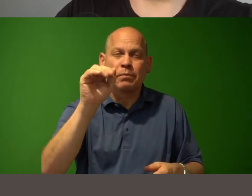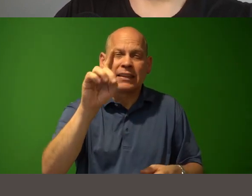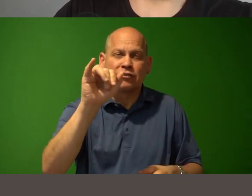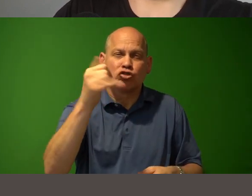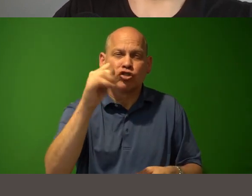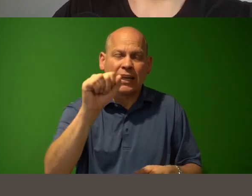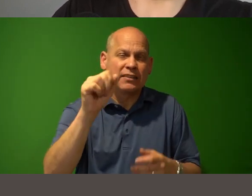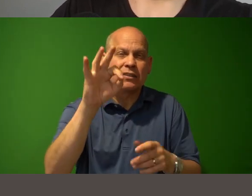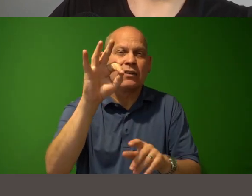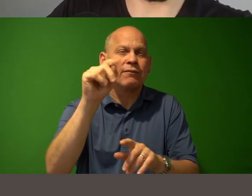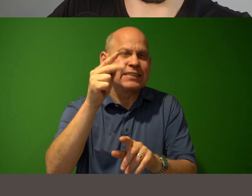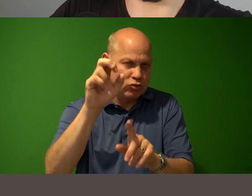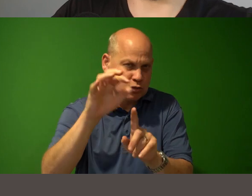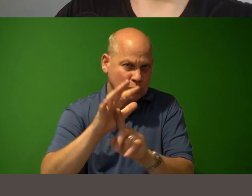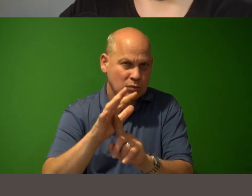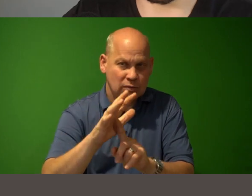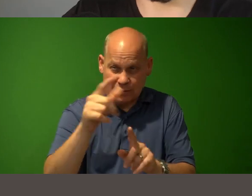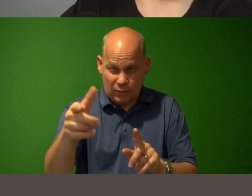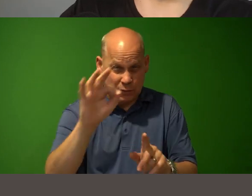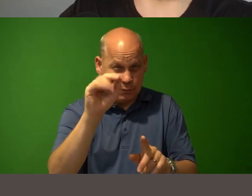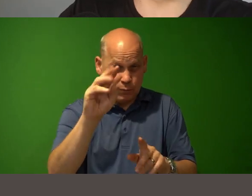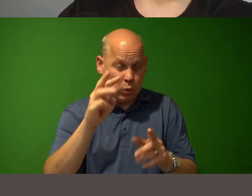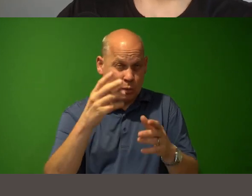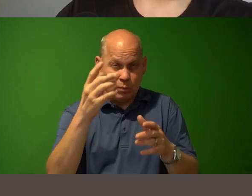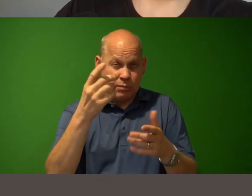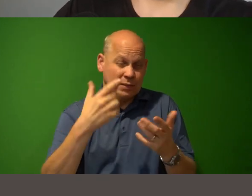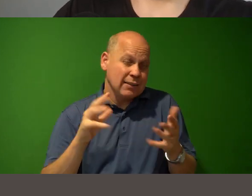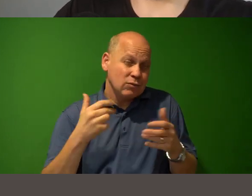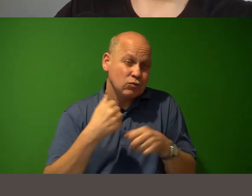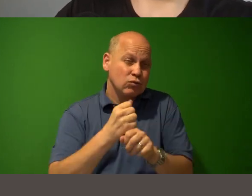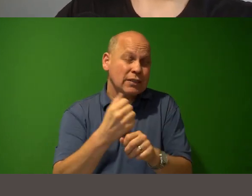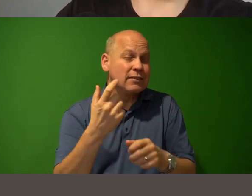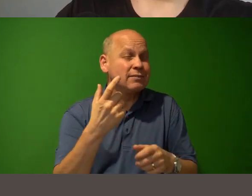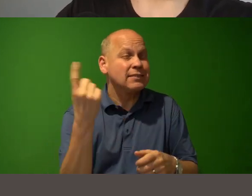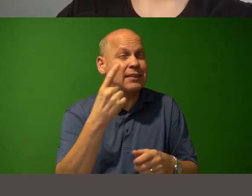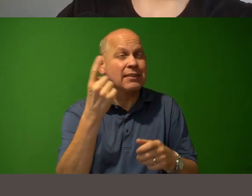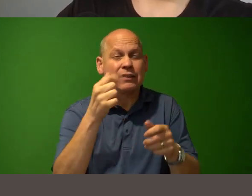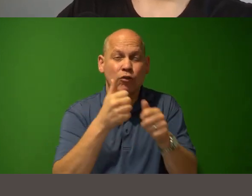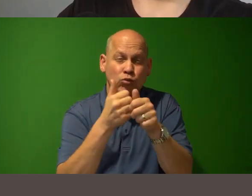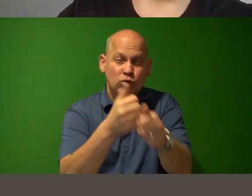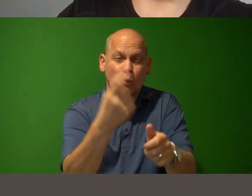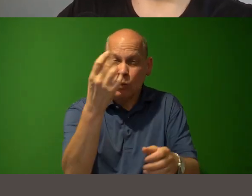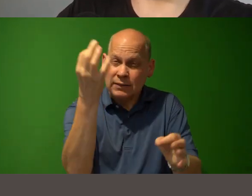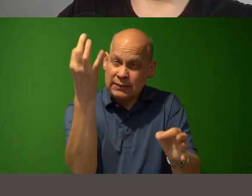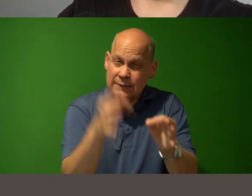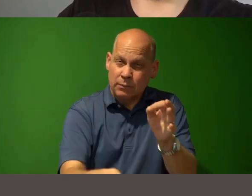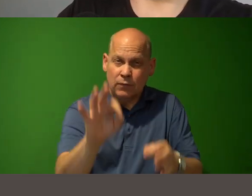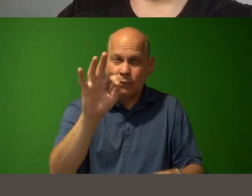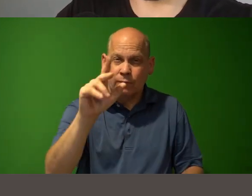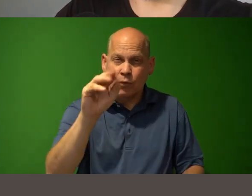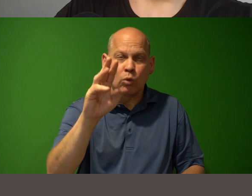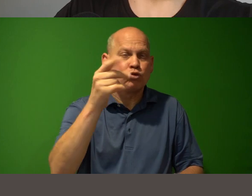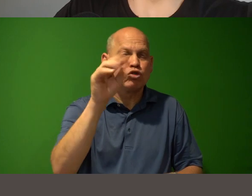So here in a logic flow diagram, let's create something that tracks a simple flow chart of grocery shopping,